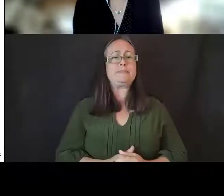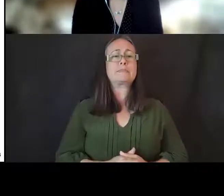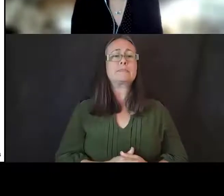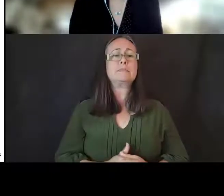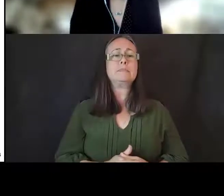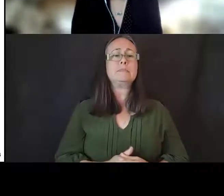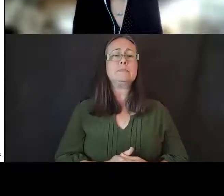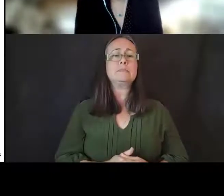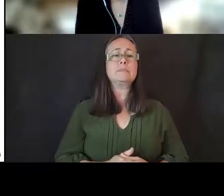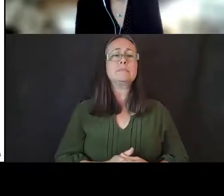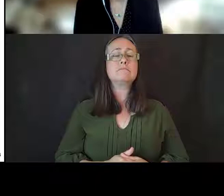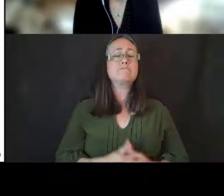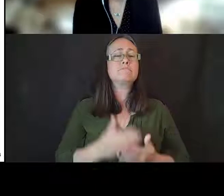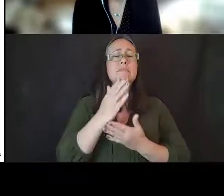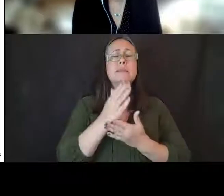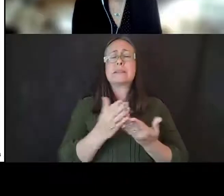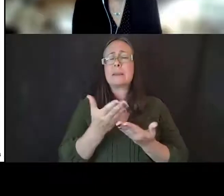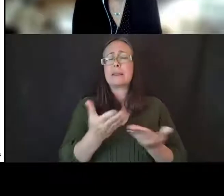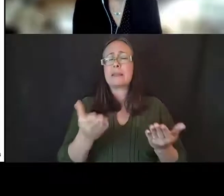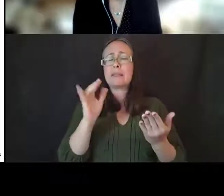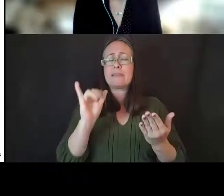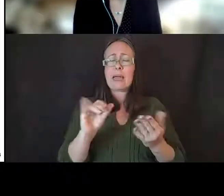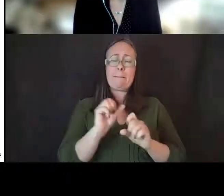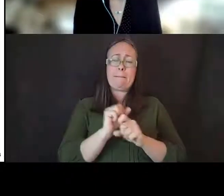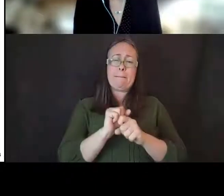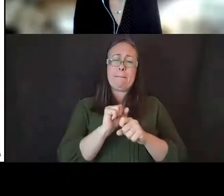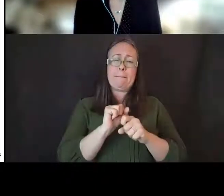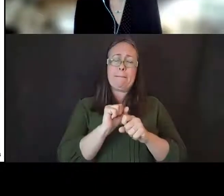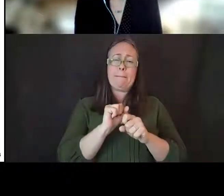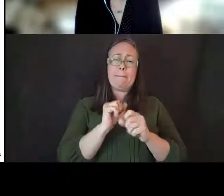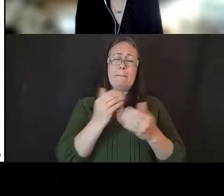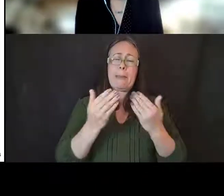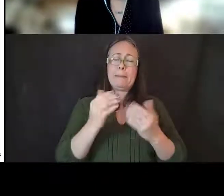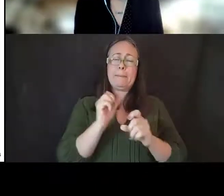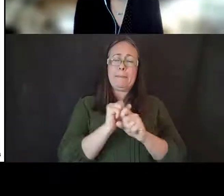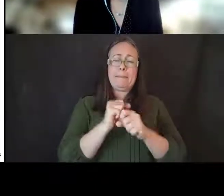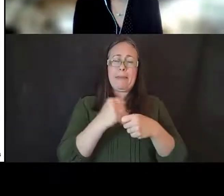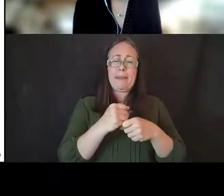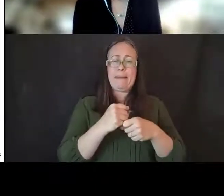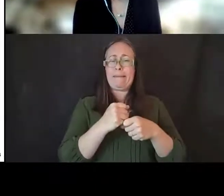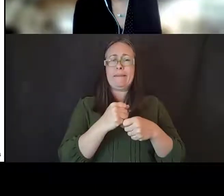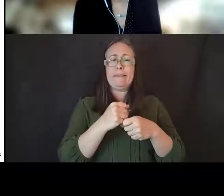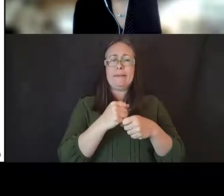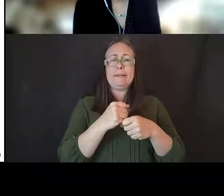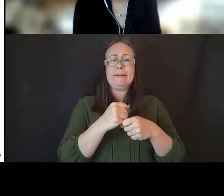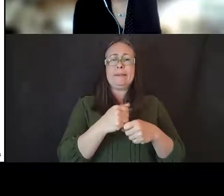So what are some of the factors that might short-circuit self-correction? So what is poor training?